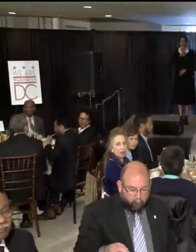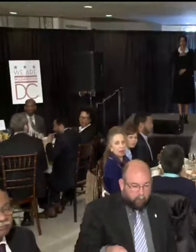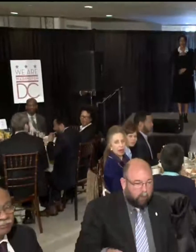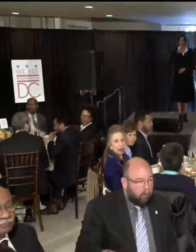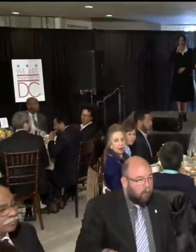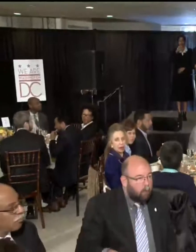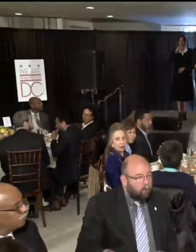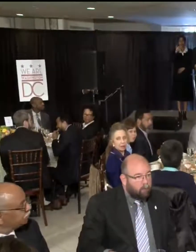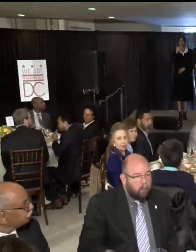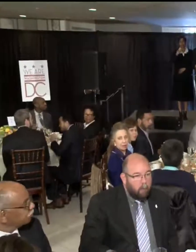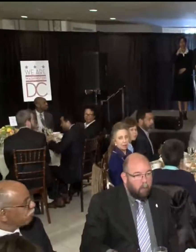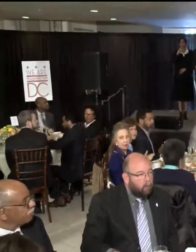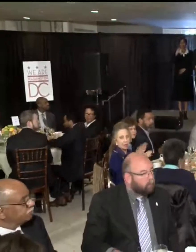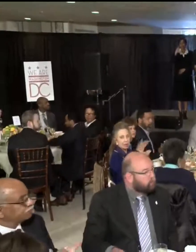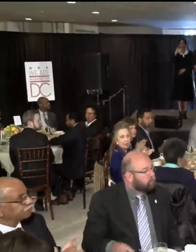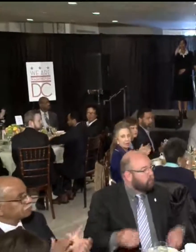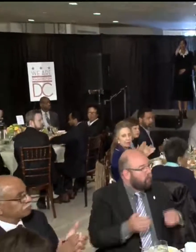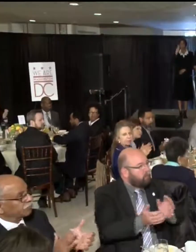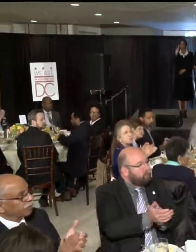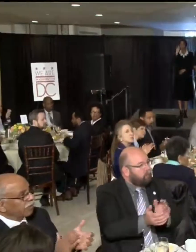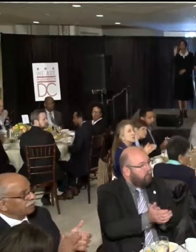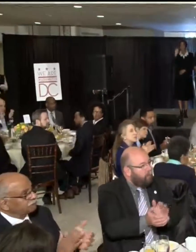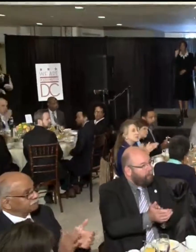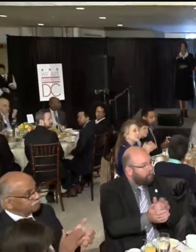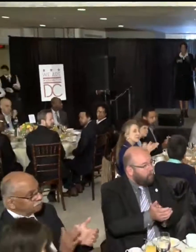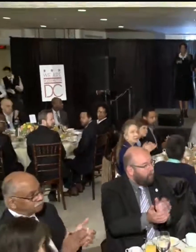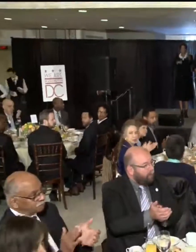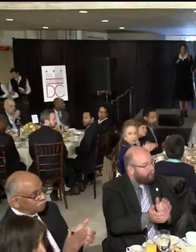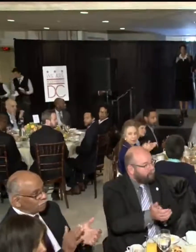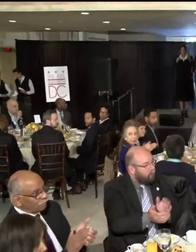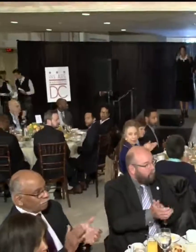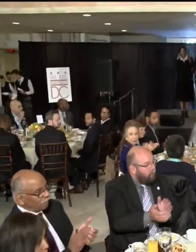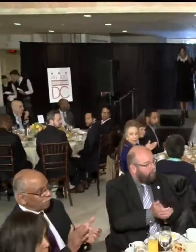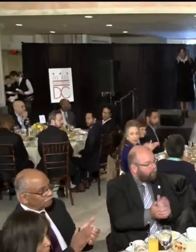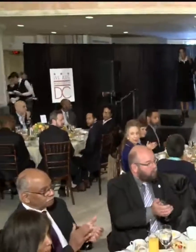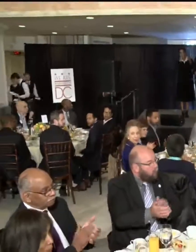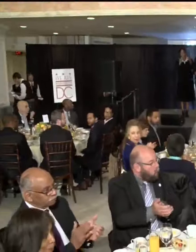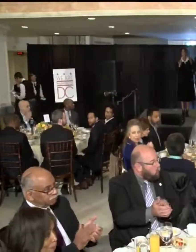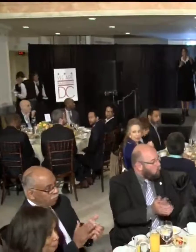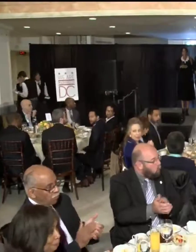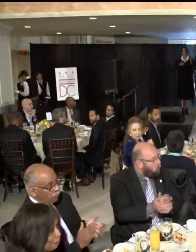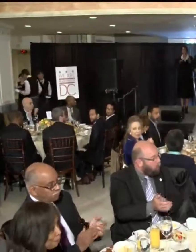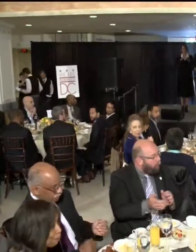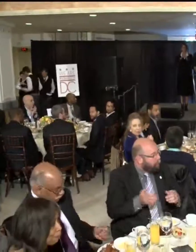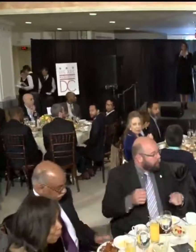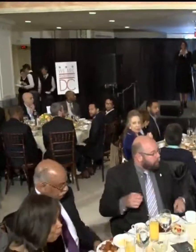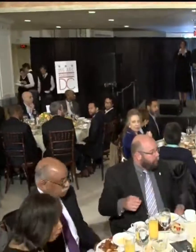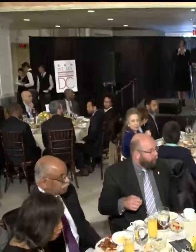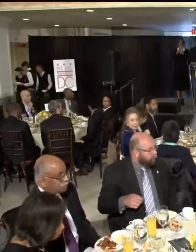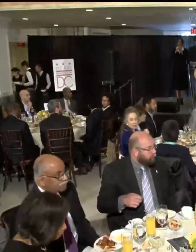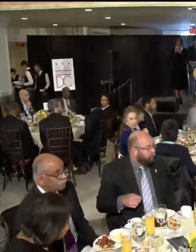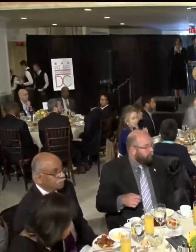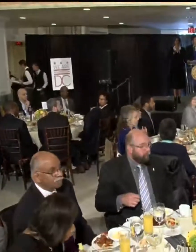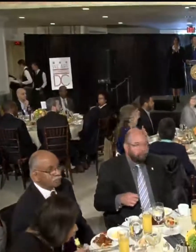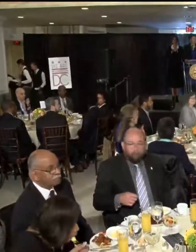THERE HE IS RIGHT THERE. AND WE'VE ALSO BEEN JOINED BY ATTORNEY GENERAL KARL RACINE.